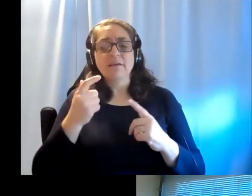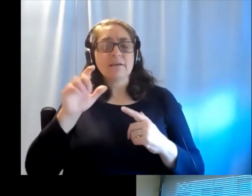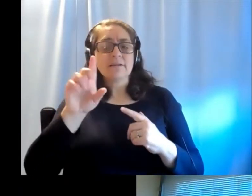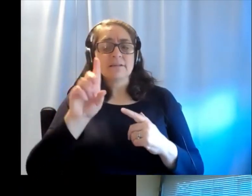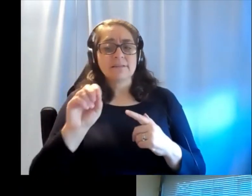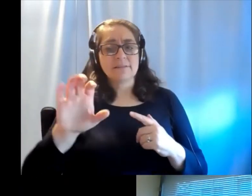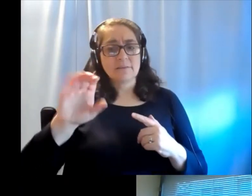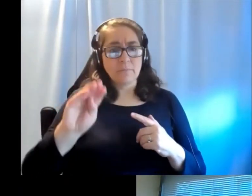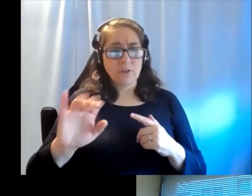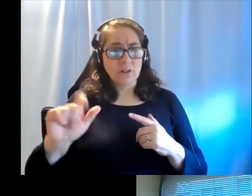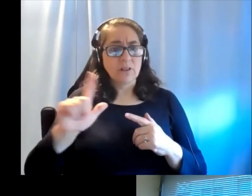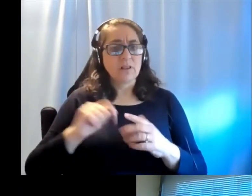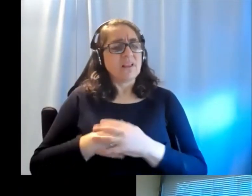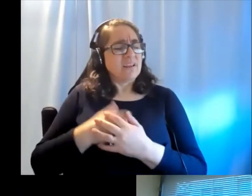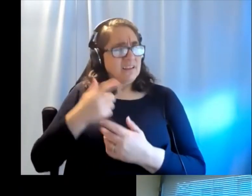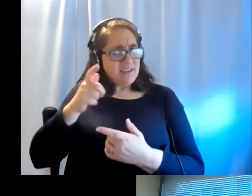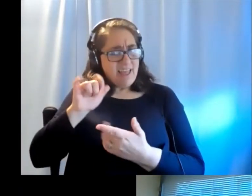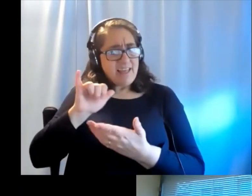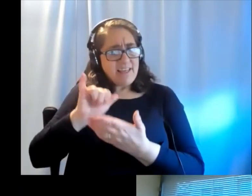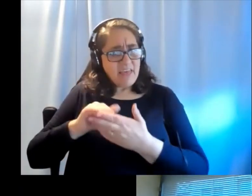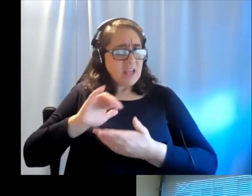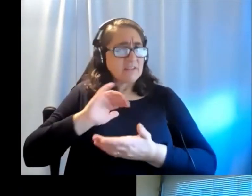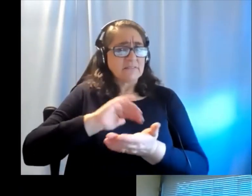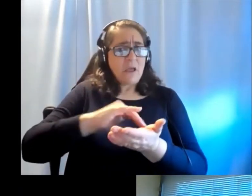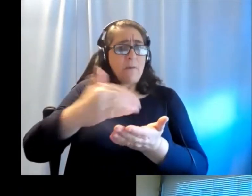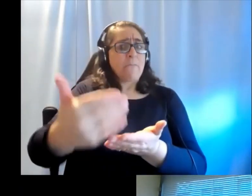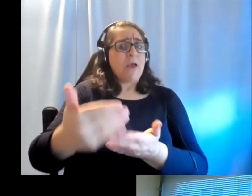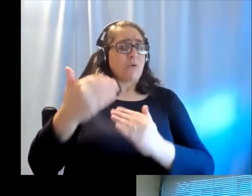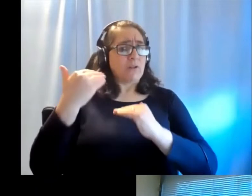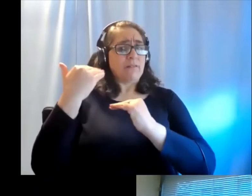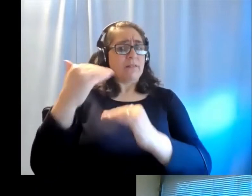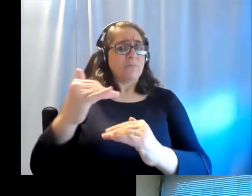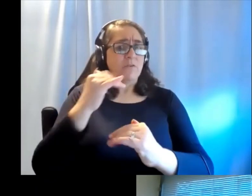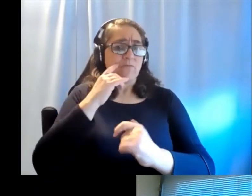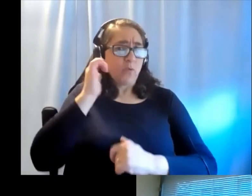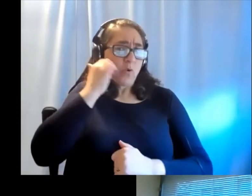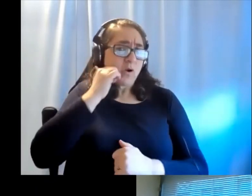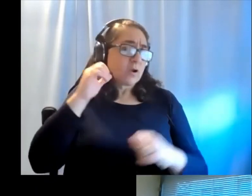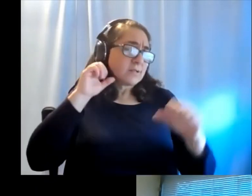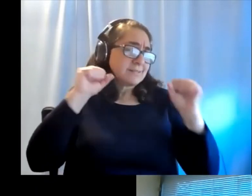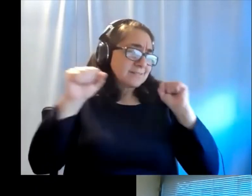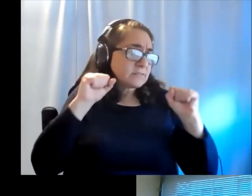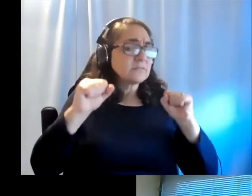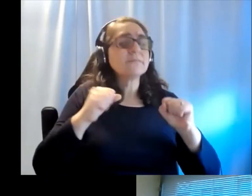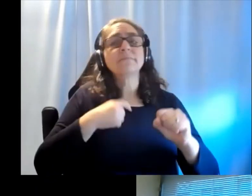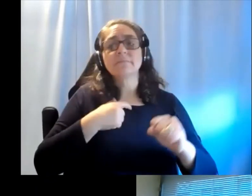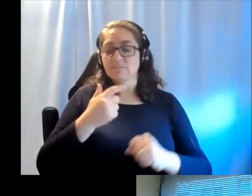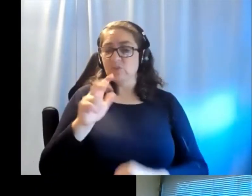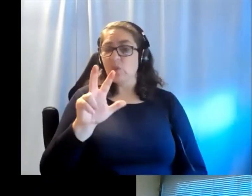And, so, that gives you some ideas of how loud is too loud.